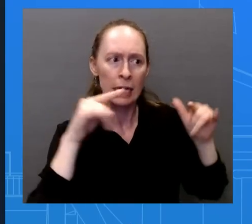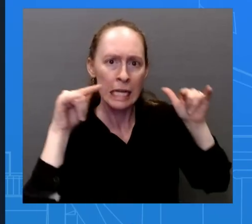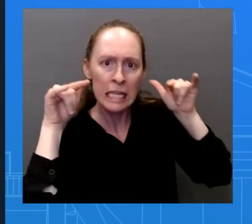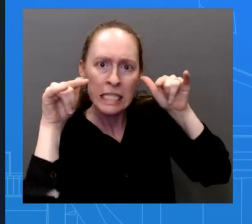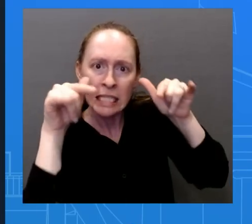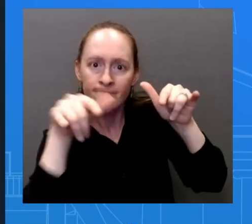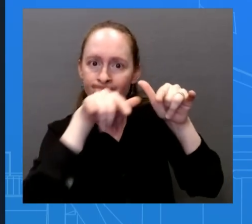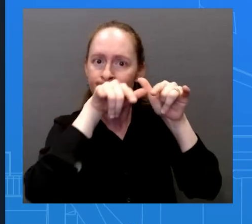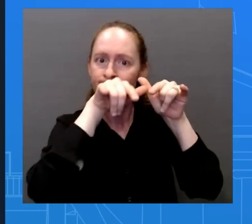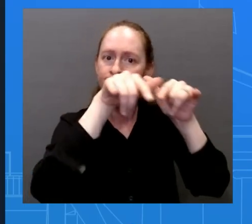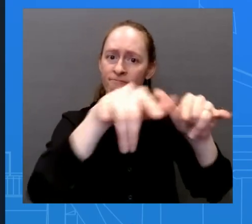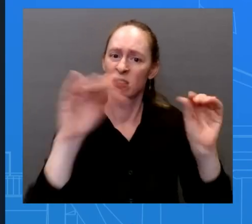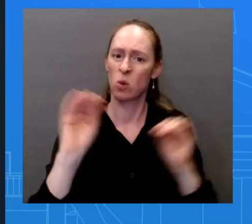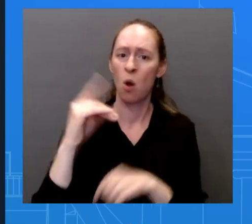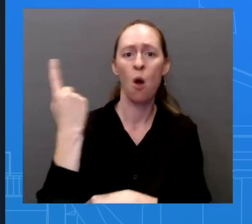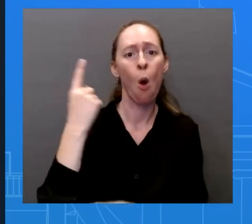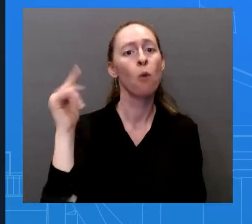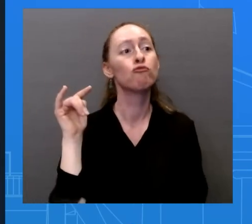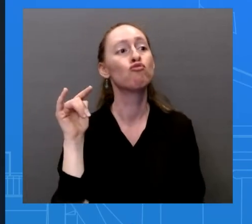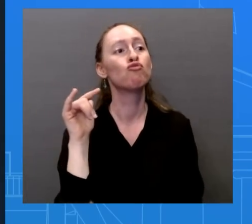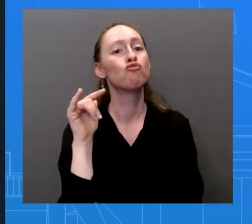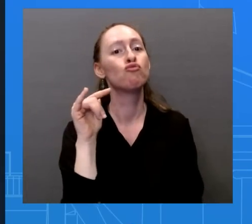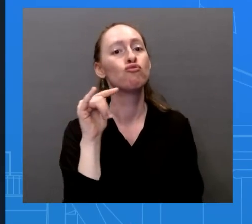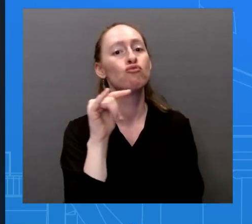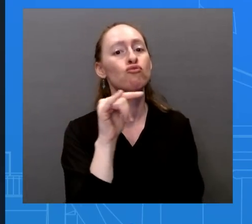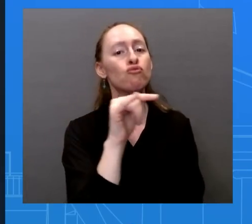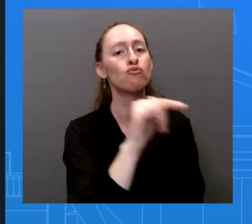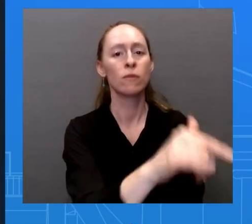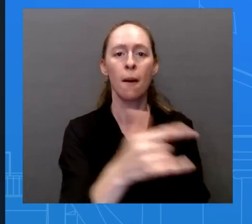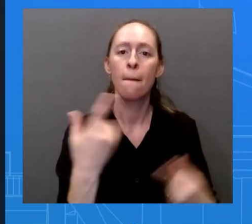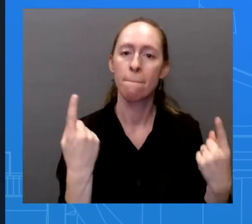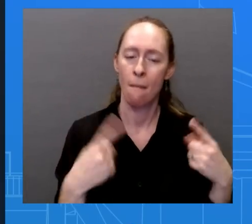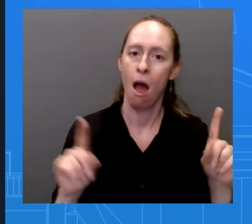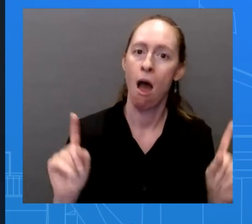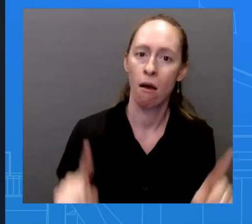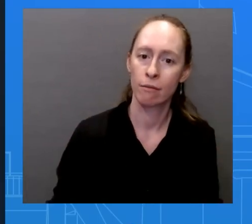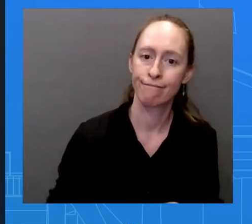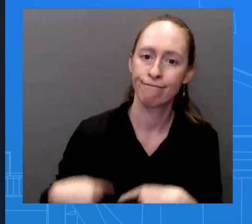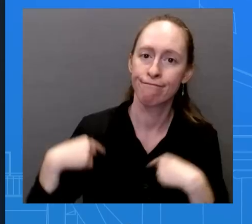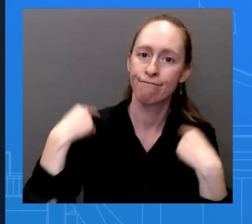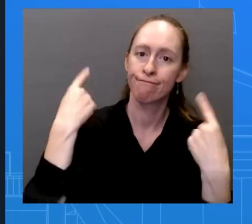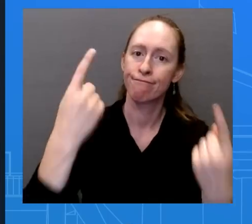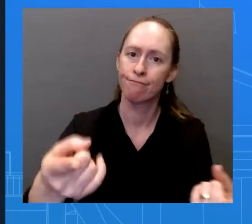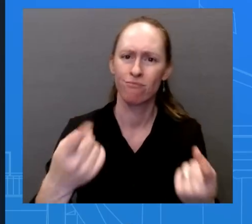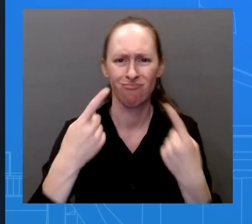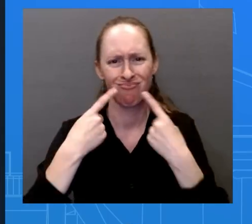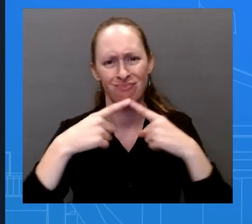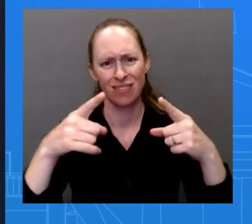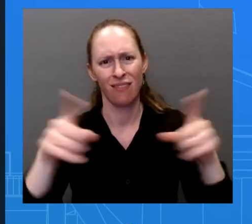that came out of that meeting with -- with Saudi Arabia. But also being in the Middle East region,